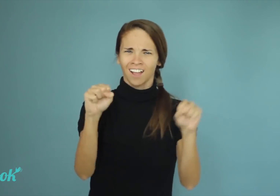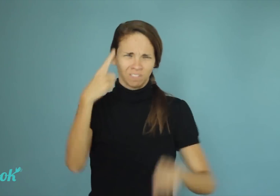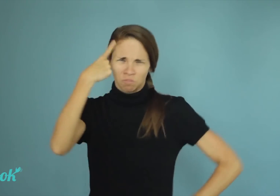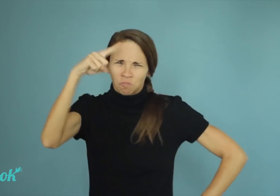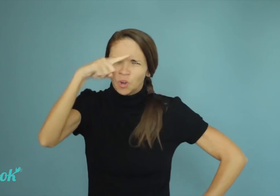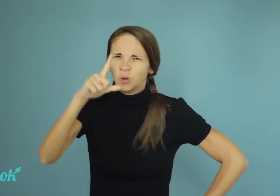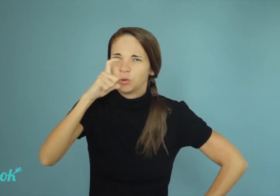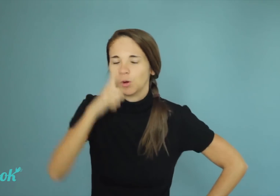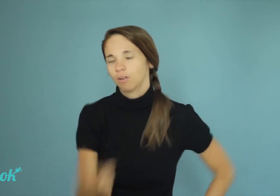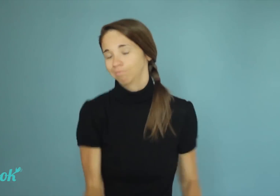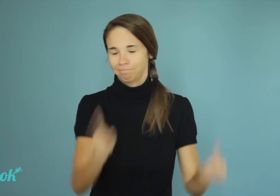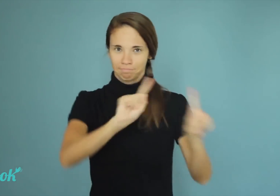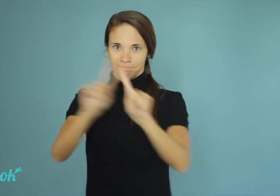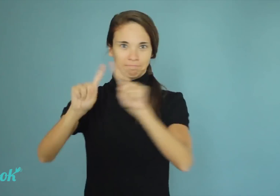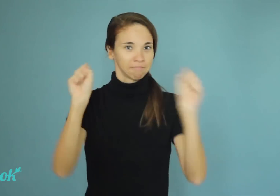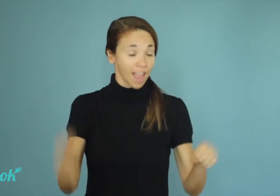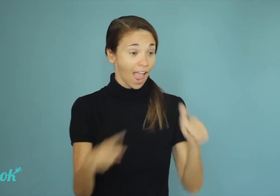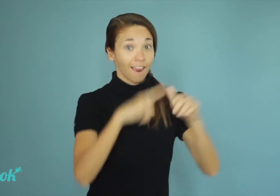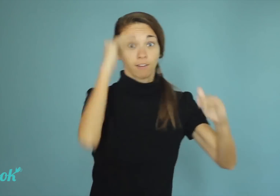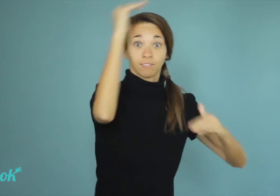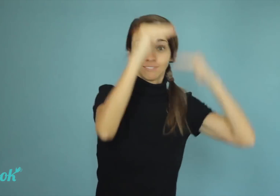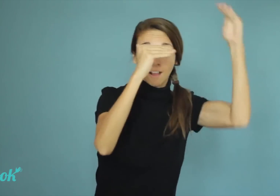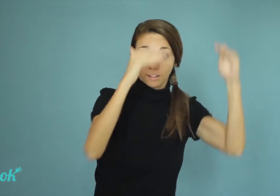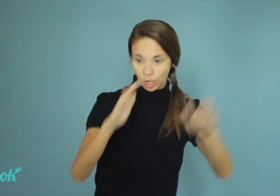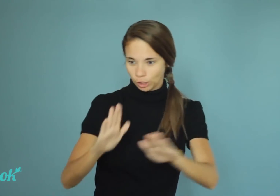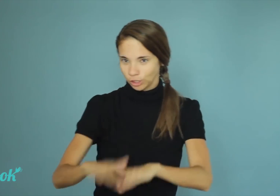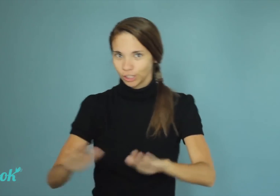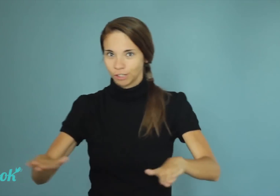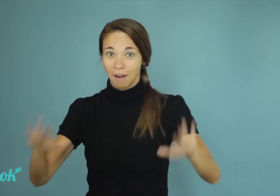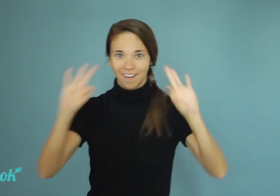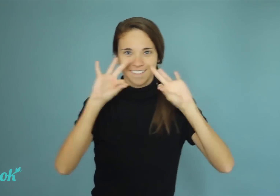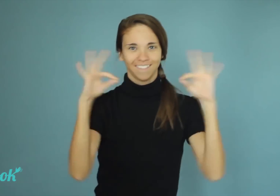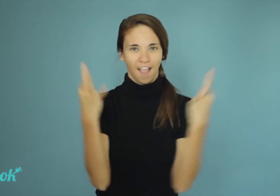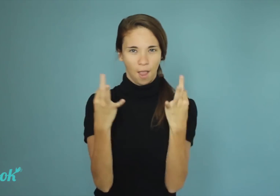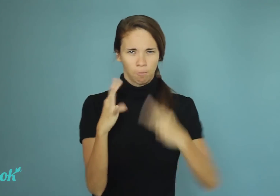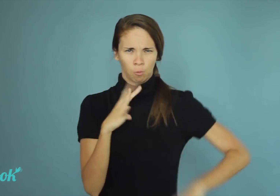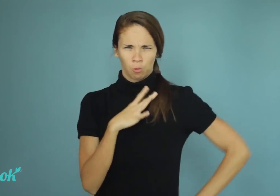Anybody can learn… adults, kids… families.